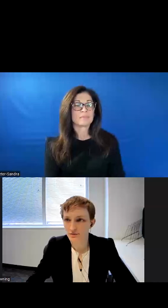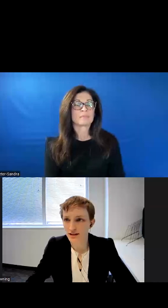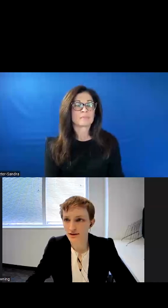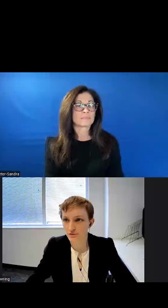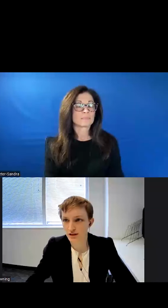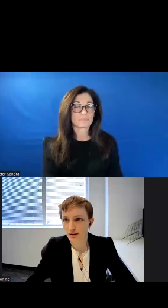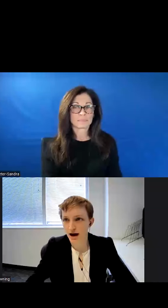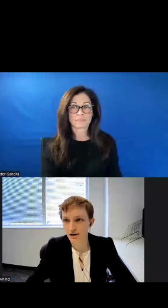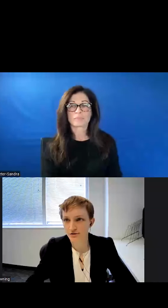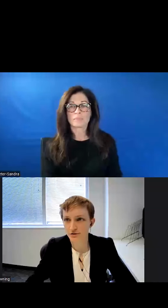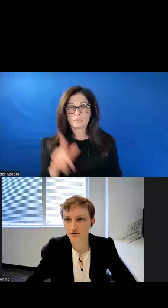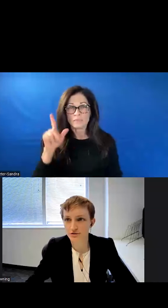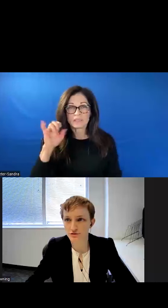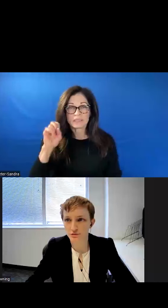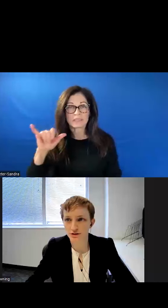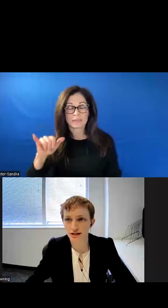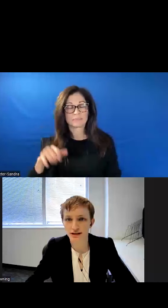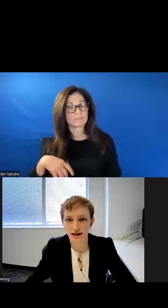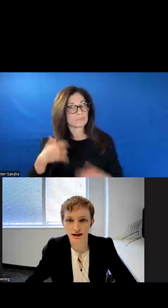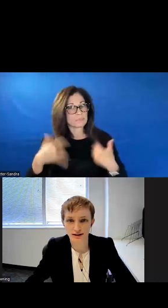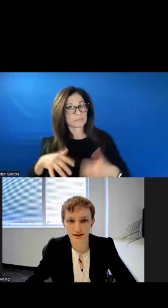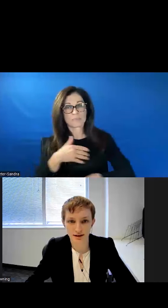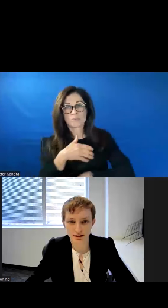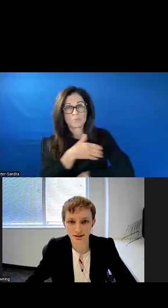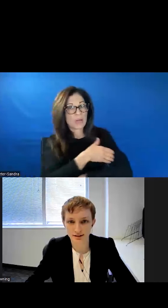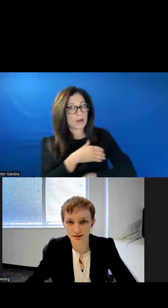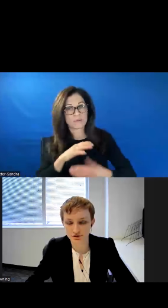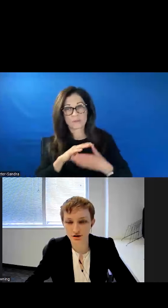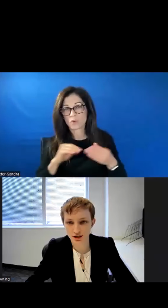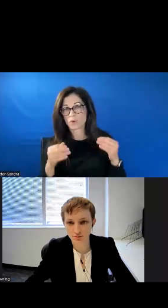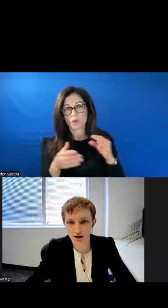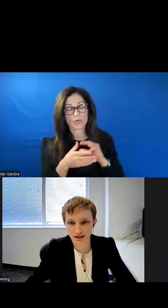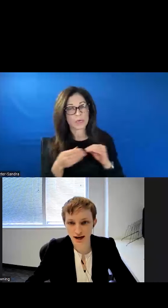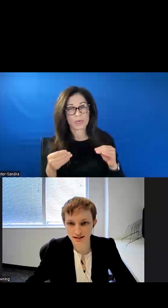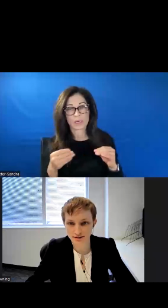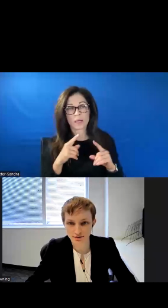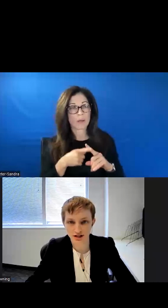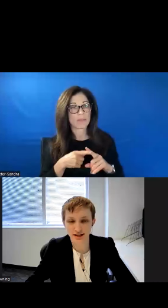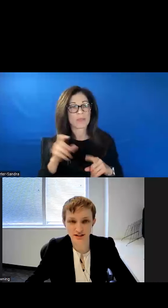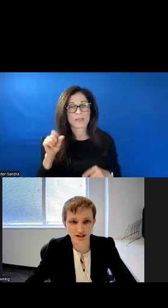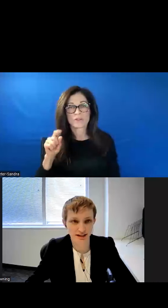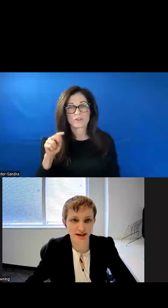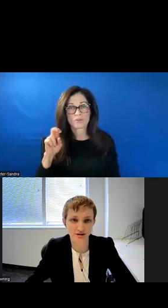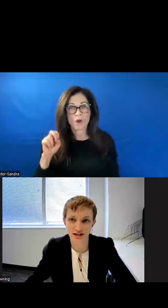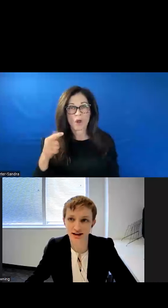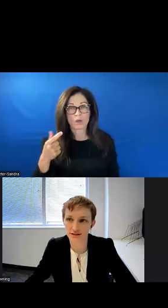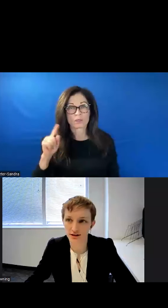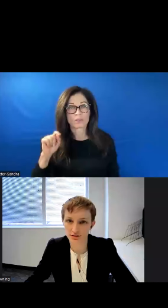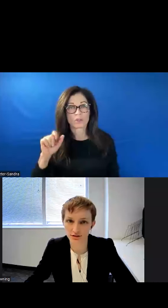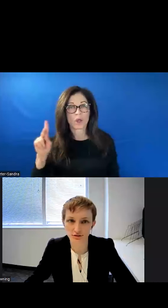SO REALLY, REALLY POWERFUL STORY ON THE STRONG TALK POD CAST. AGAIN, CHECK THAT OUT. CHECK OUT THE ARTICLE.